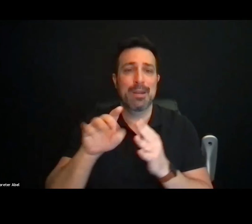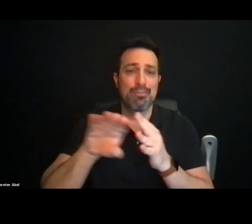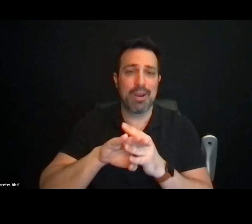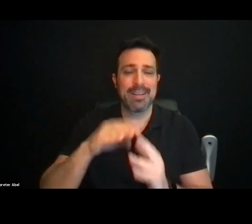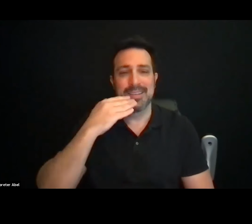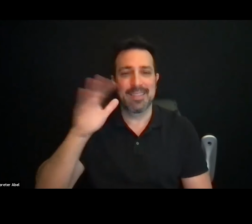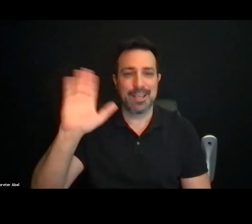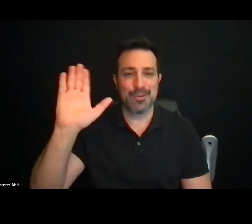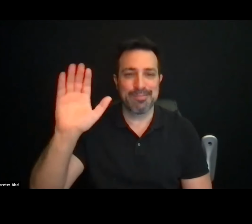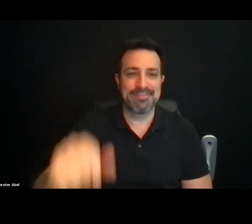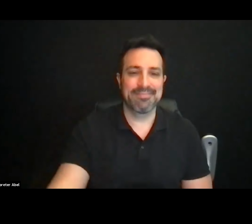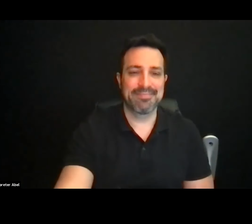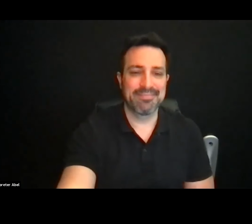before we move on to the next part of the program. So I'm